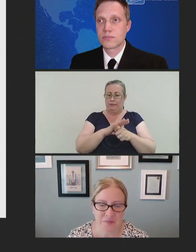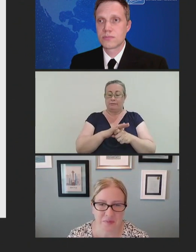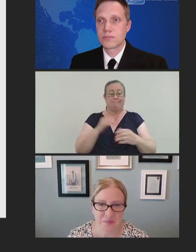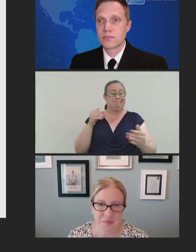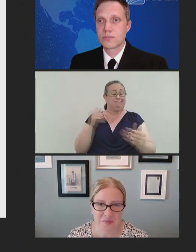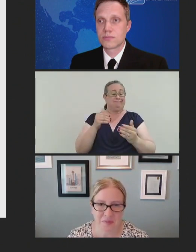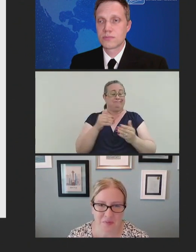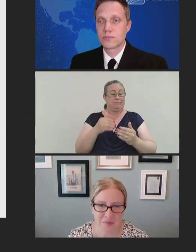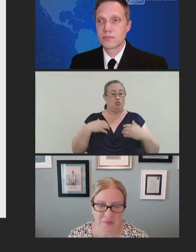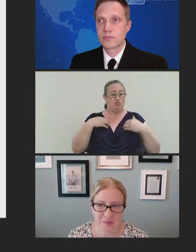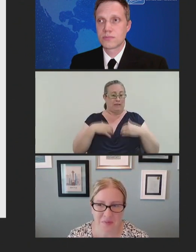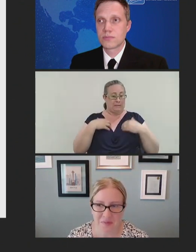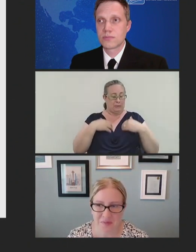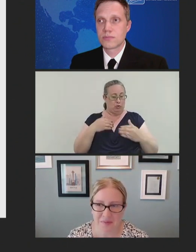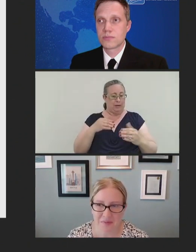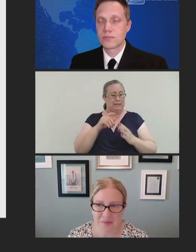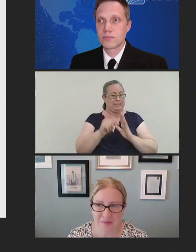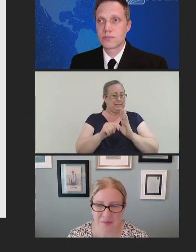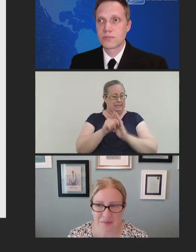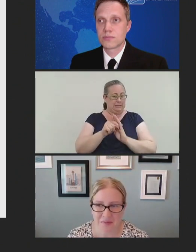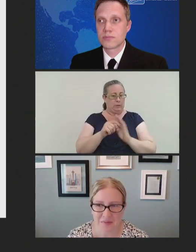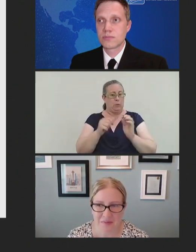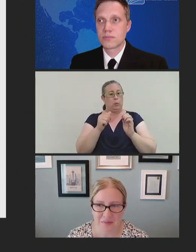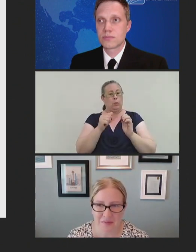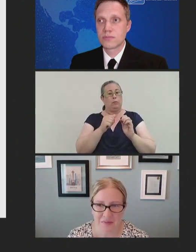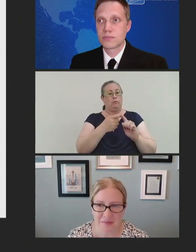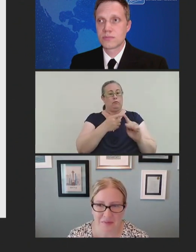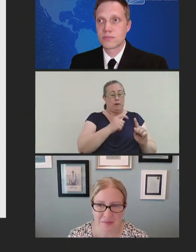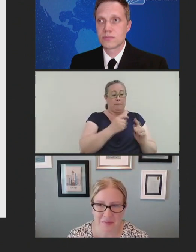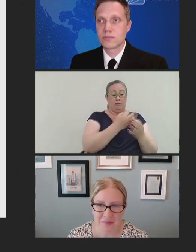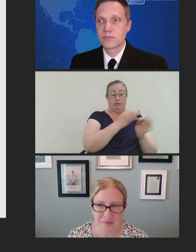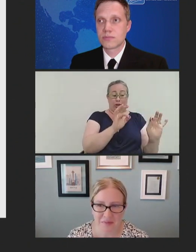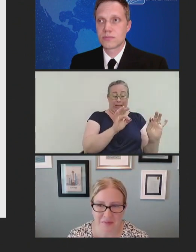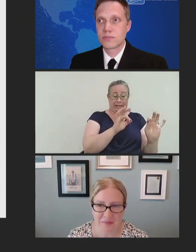and we've got the movement from the free vaccine to now the commercial market.